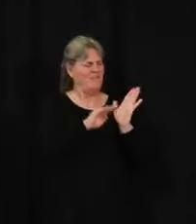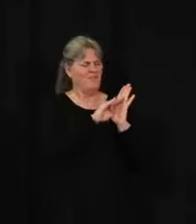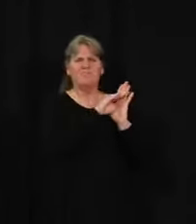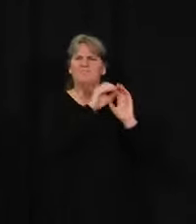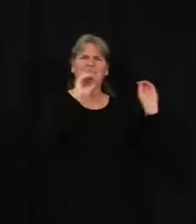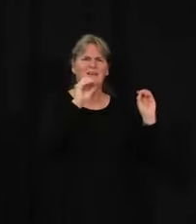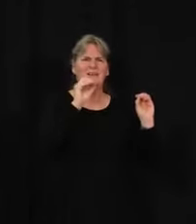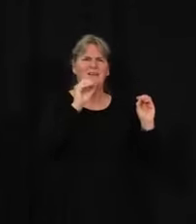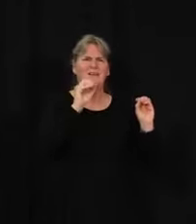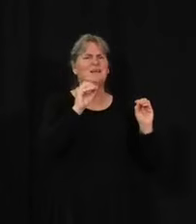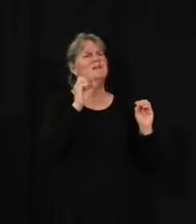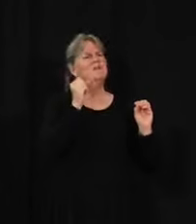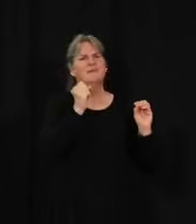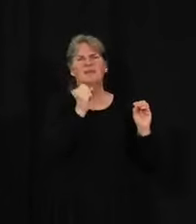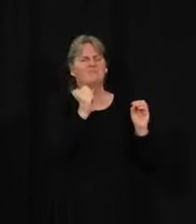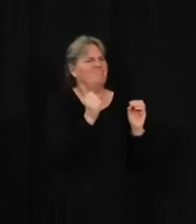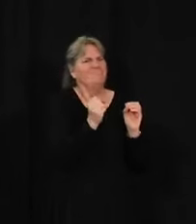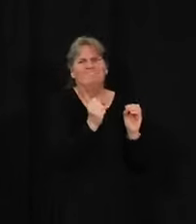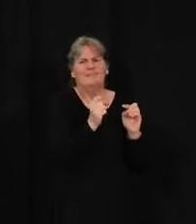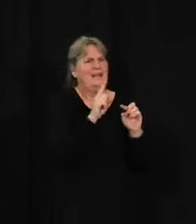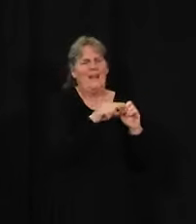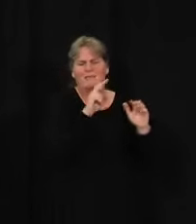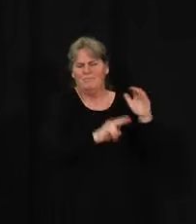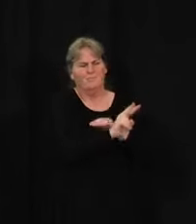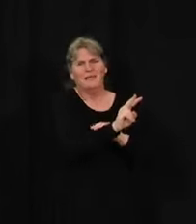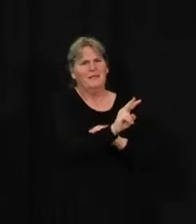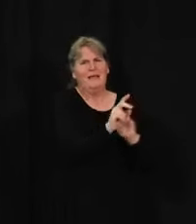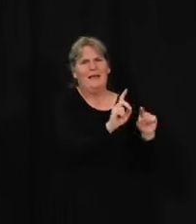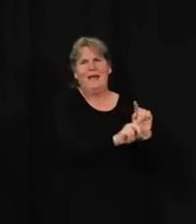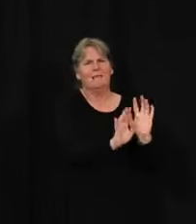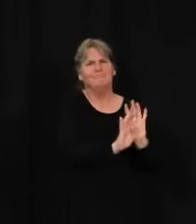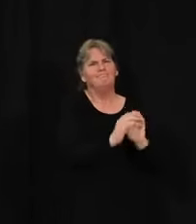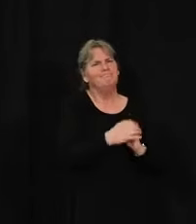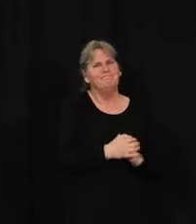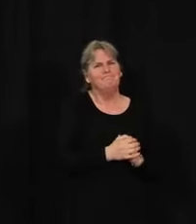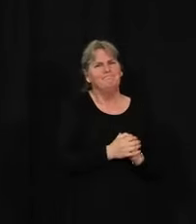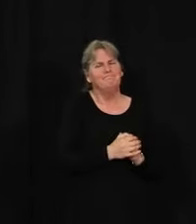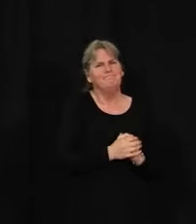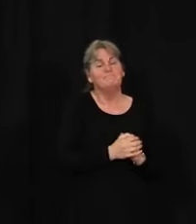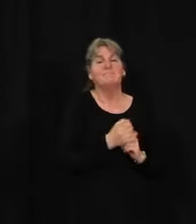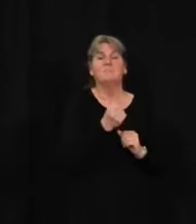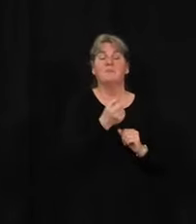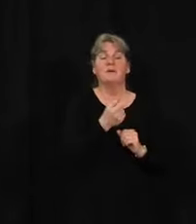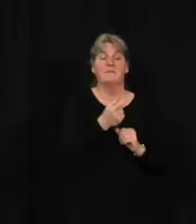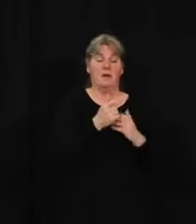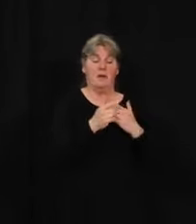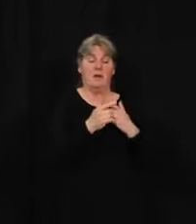numbers mean that new projections are difficult to make. But examining risk of imported